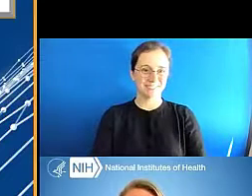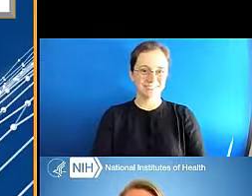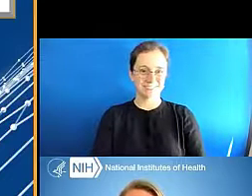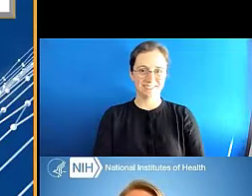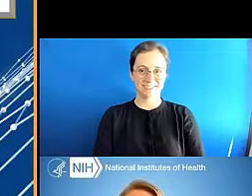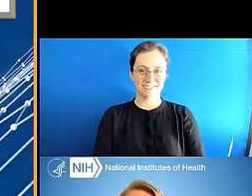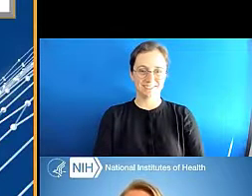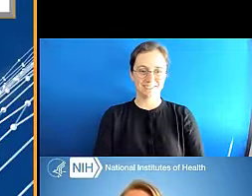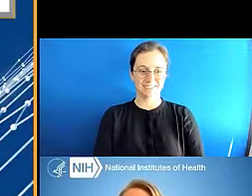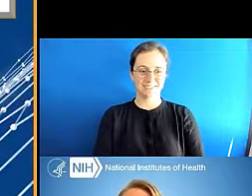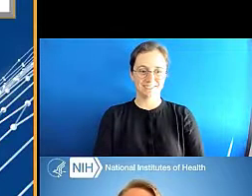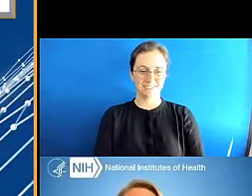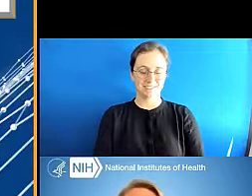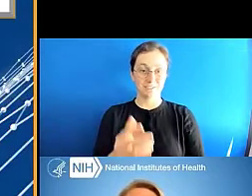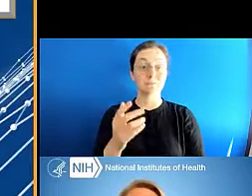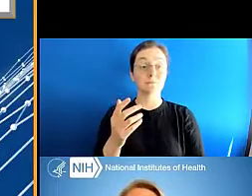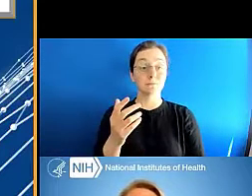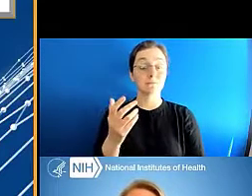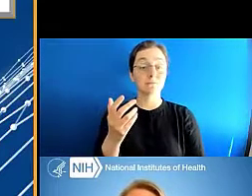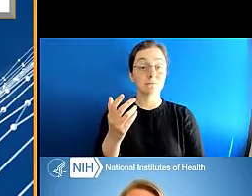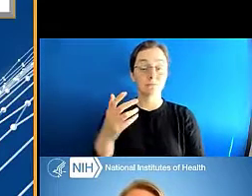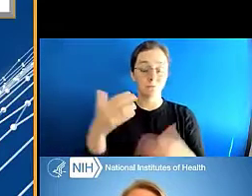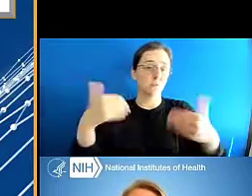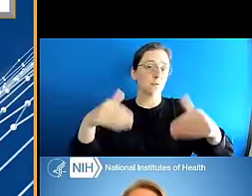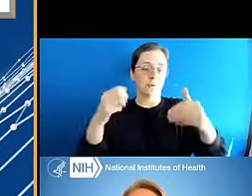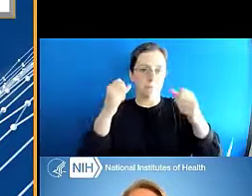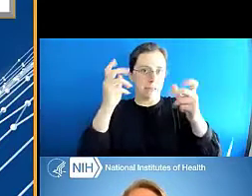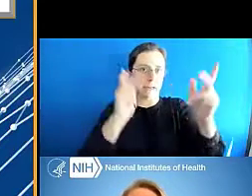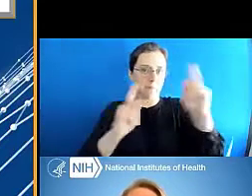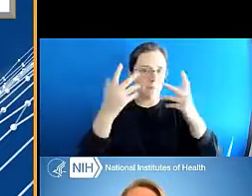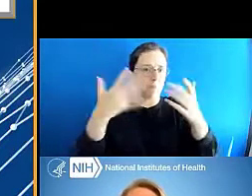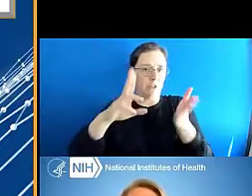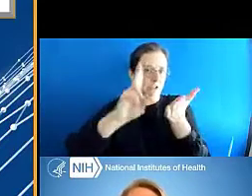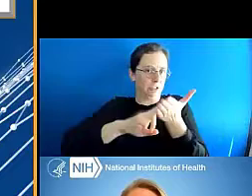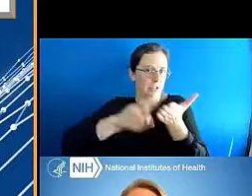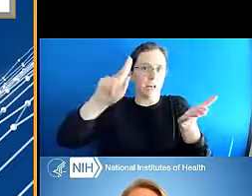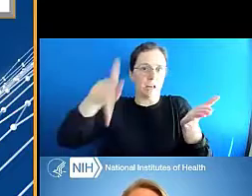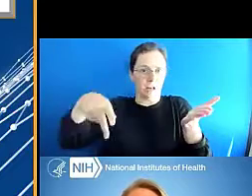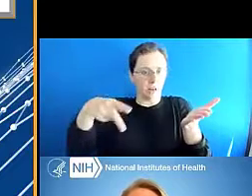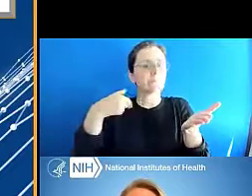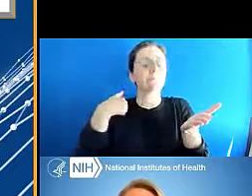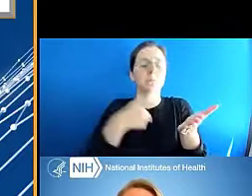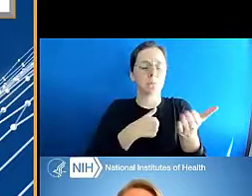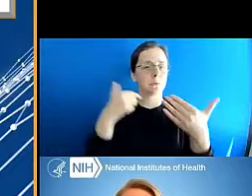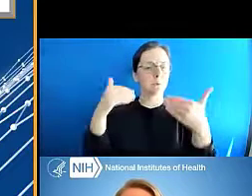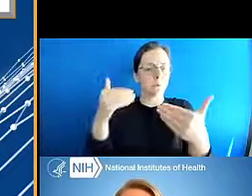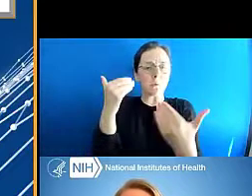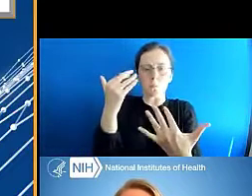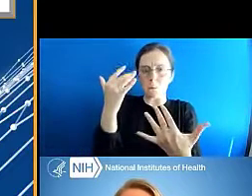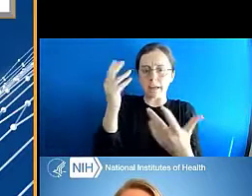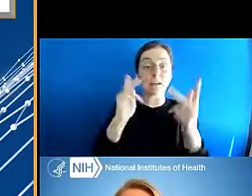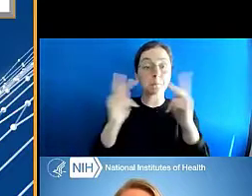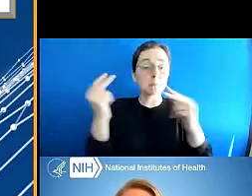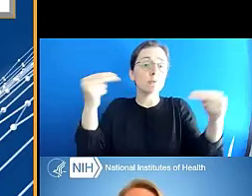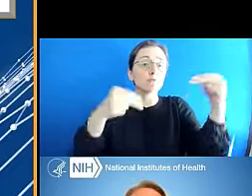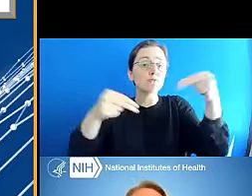We're expecting a great turnout today, so we're going to hold just for a moment to give people a chance to join,